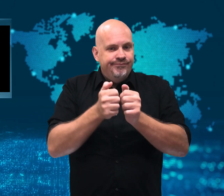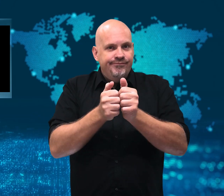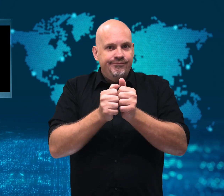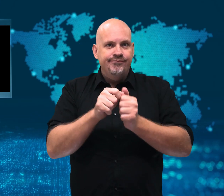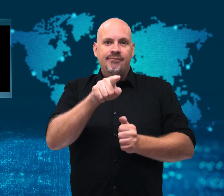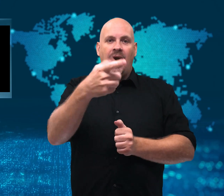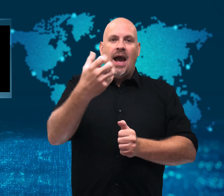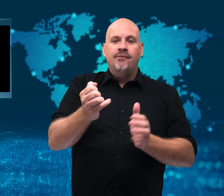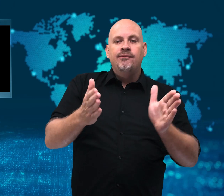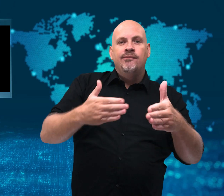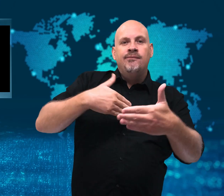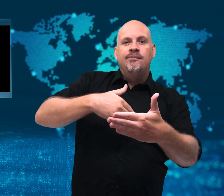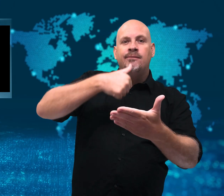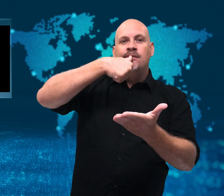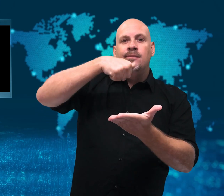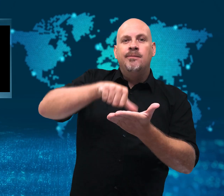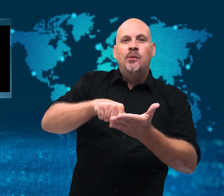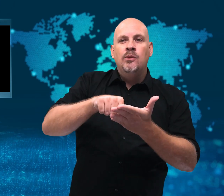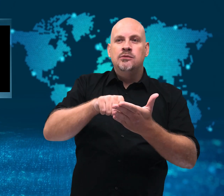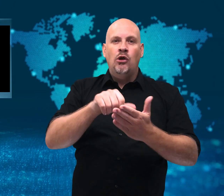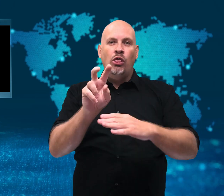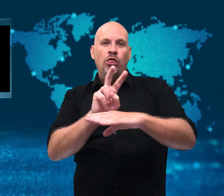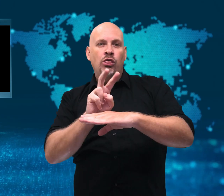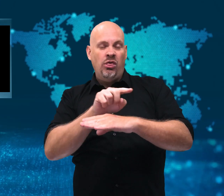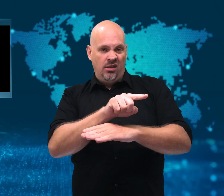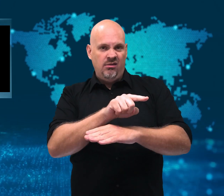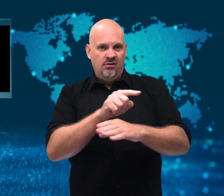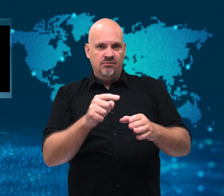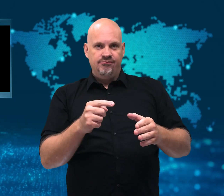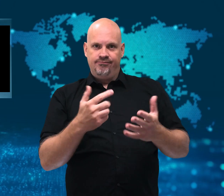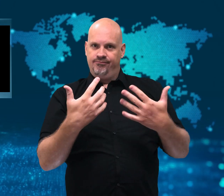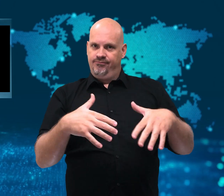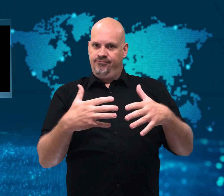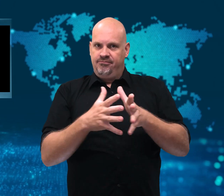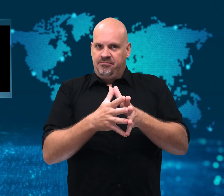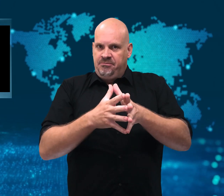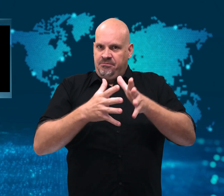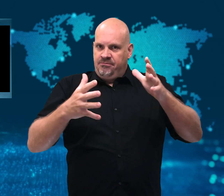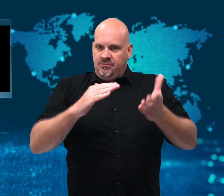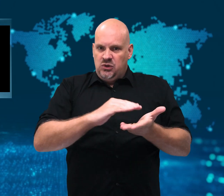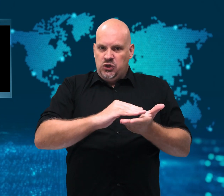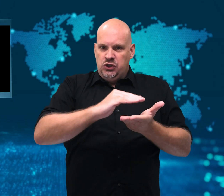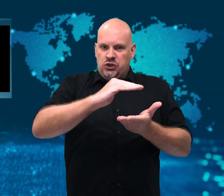Text and email scams have become more common in